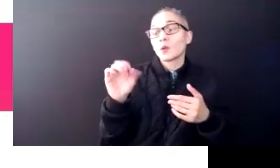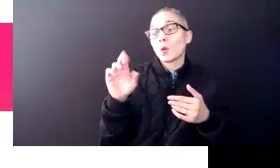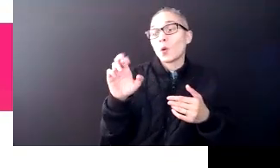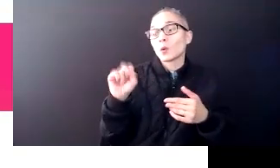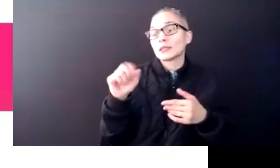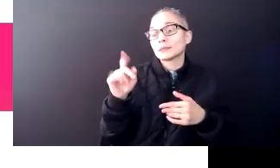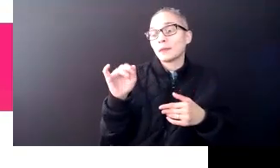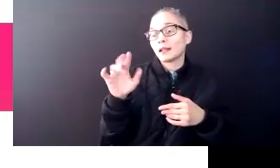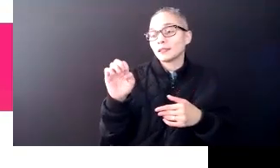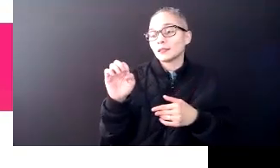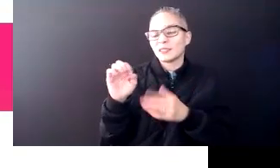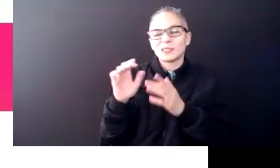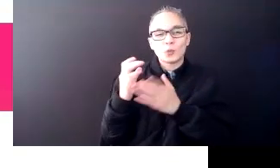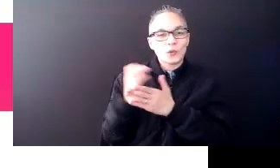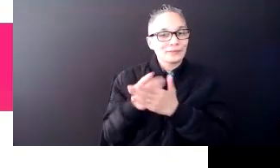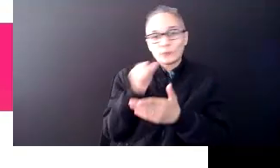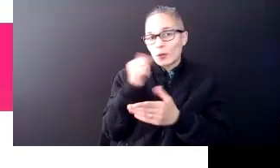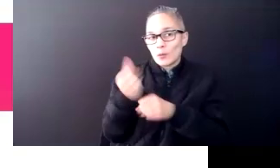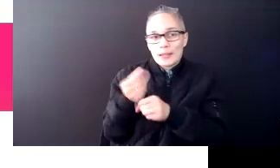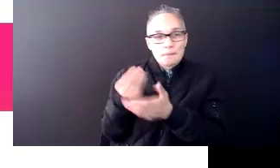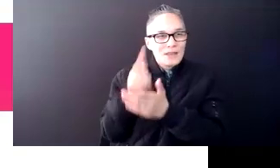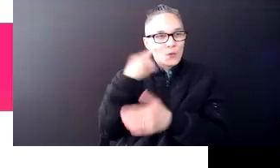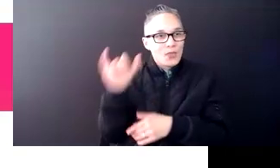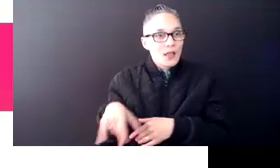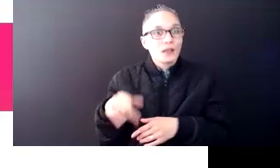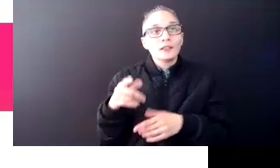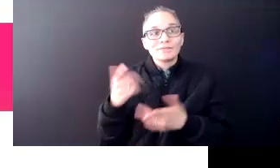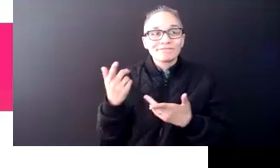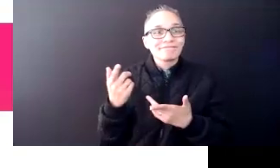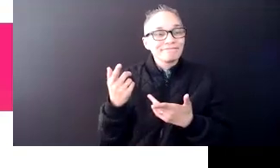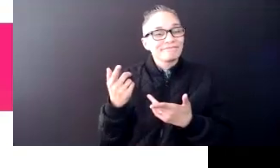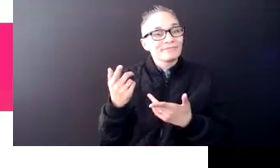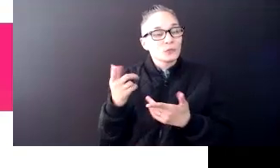We just don't receive funding for them. And so we want to make sure ensure that our DE courses